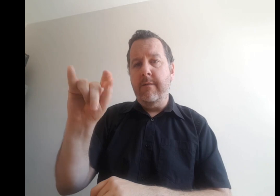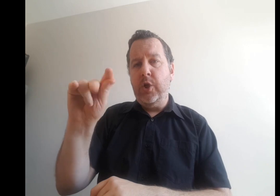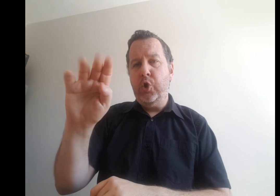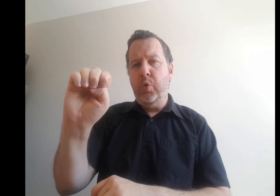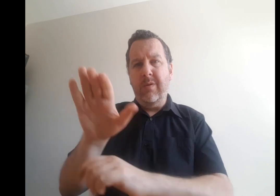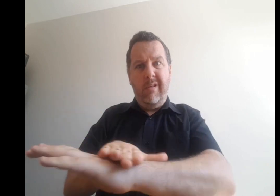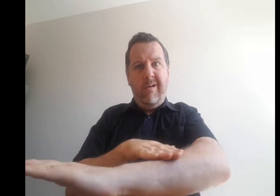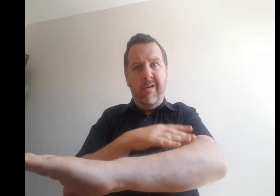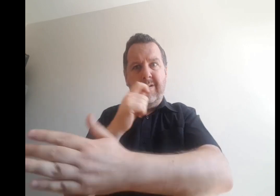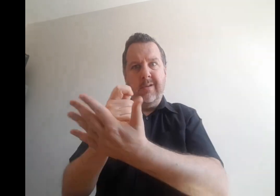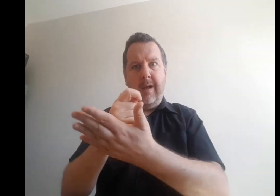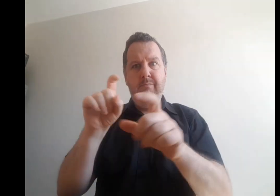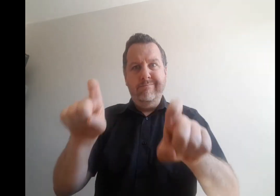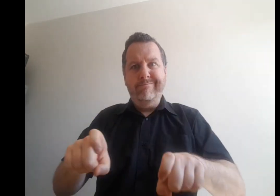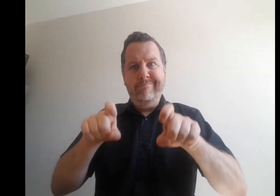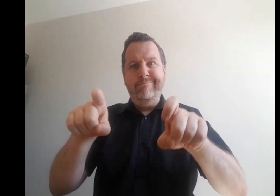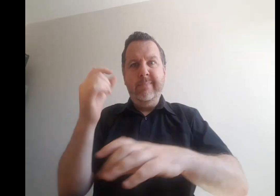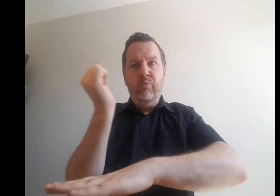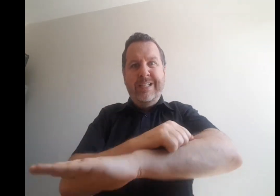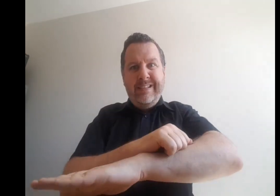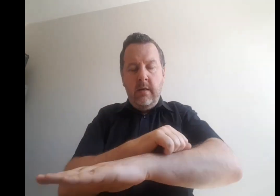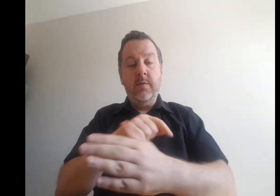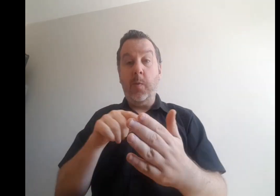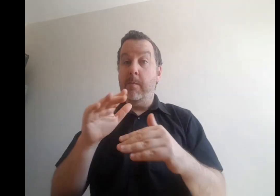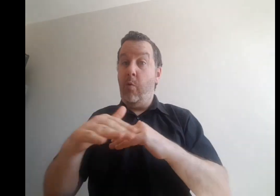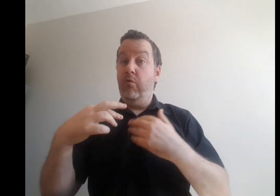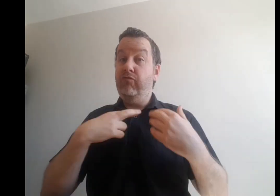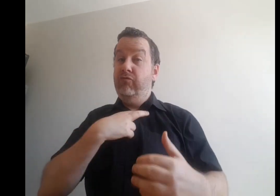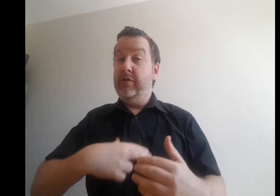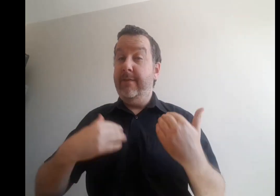how communication in prison for him was extremely difficult.